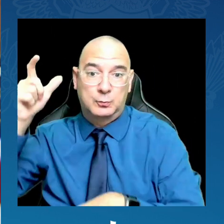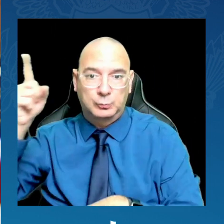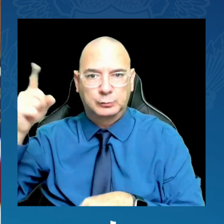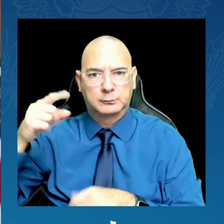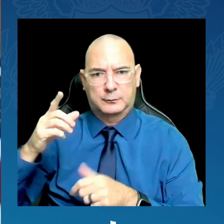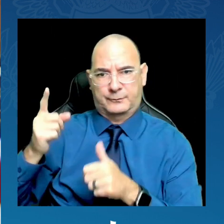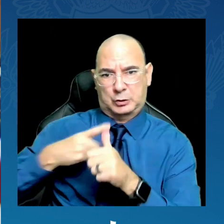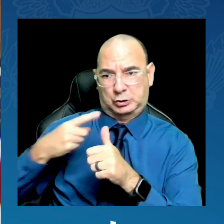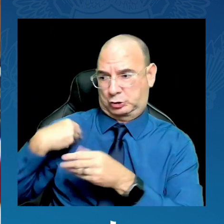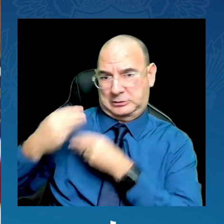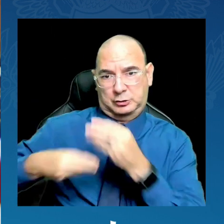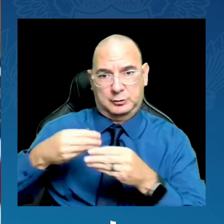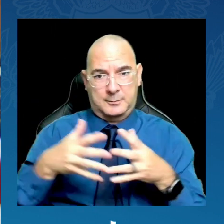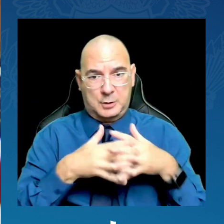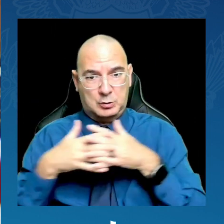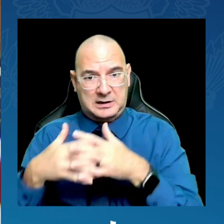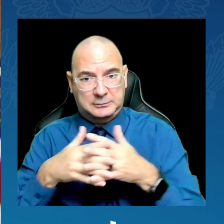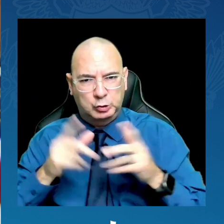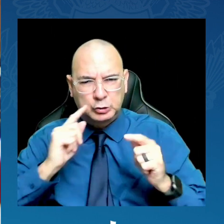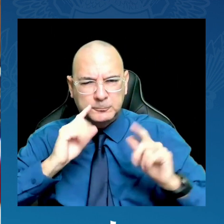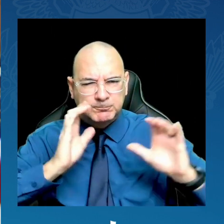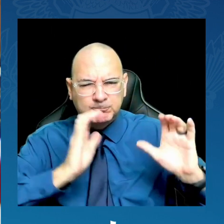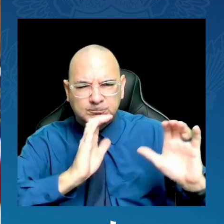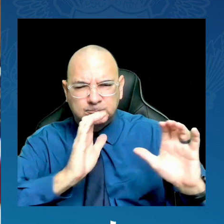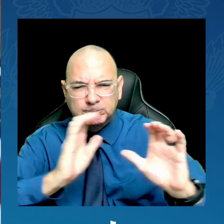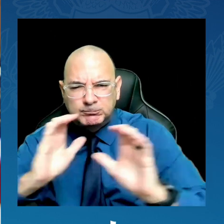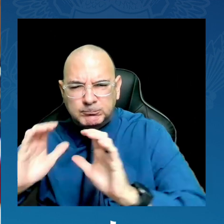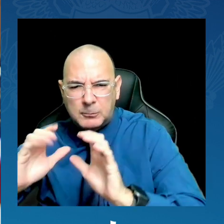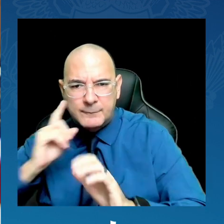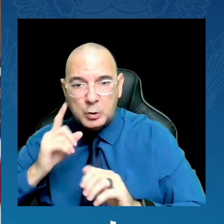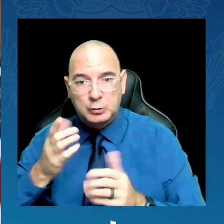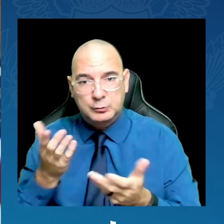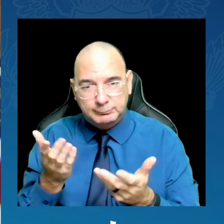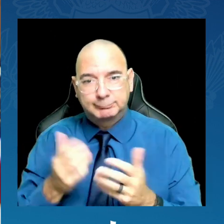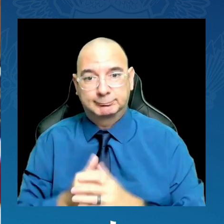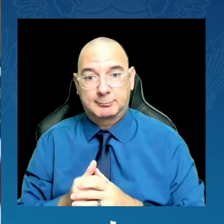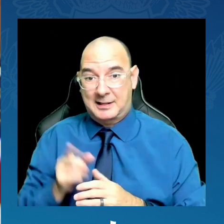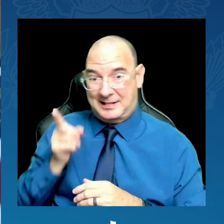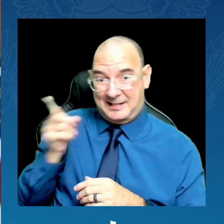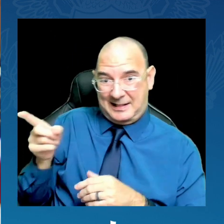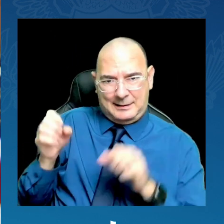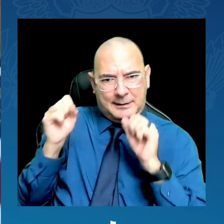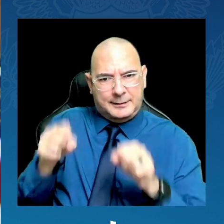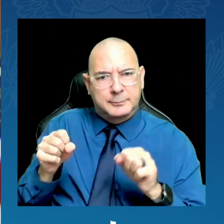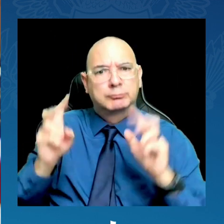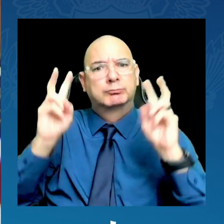that they quote may be the first to do many things, but will certainly not be the last.